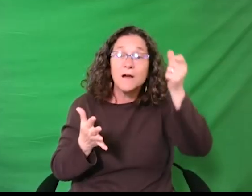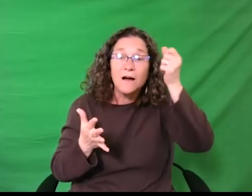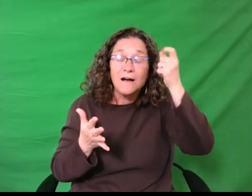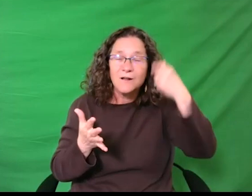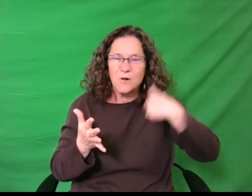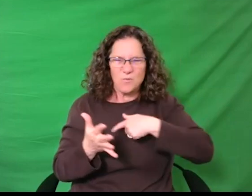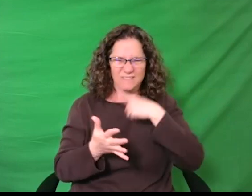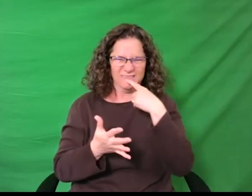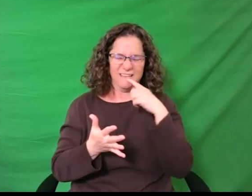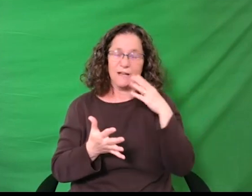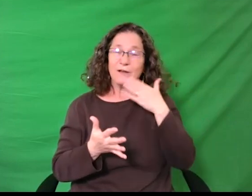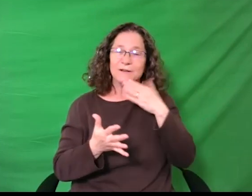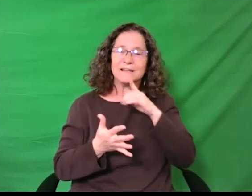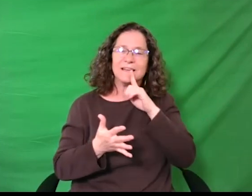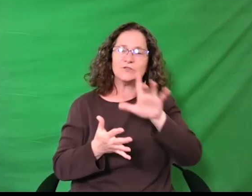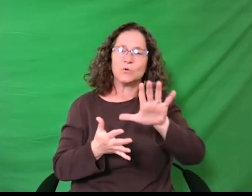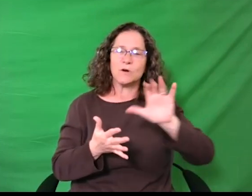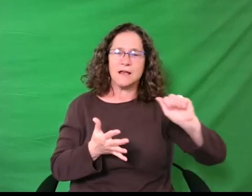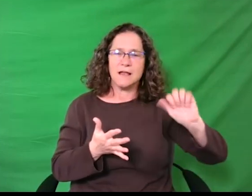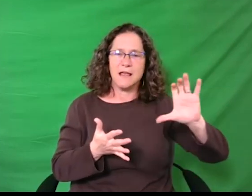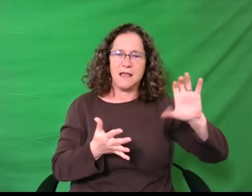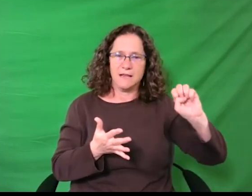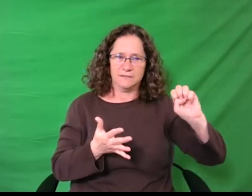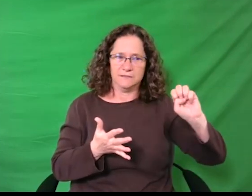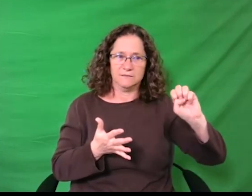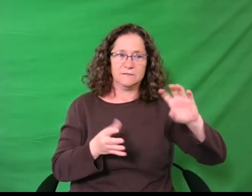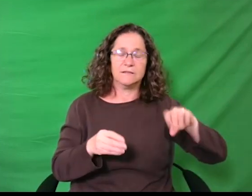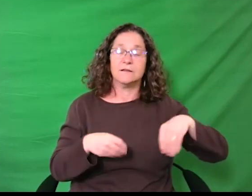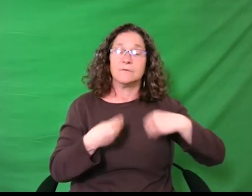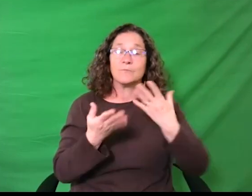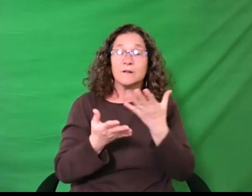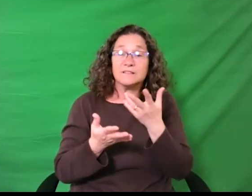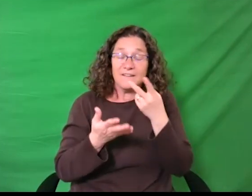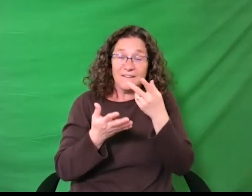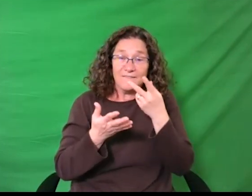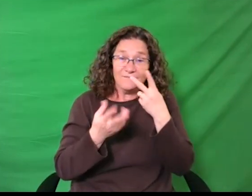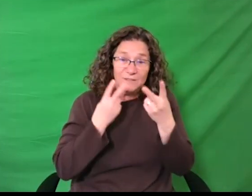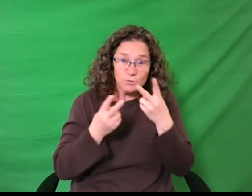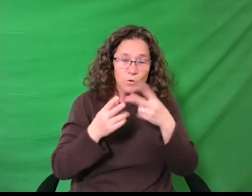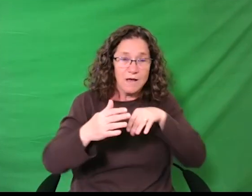It provides visual access to phonemes that is clear and efficient.